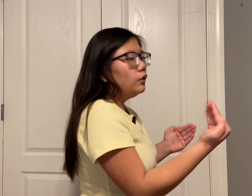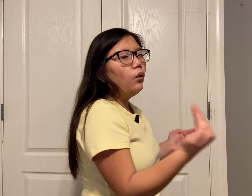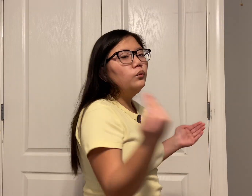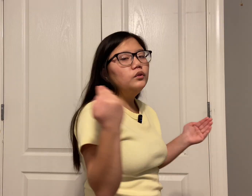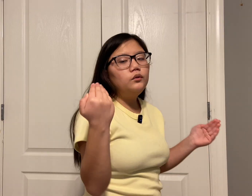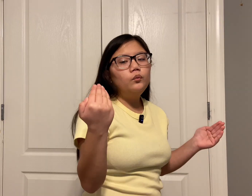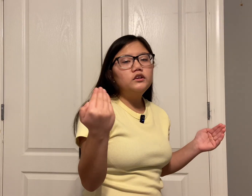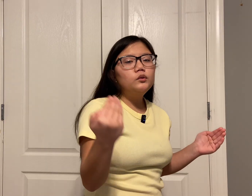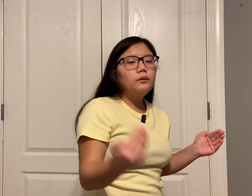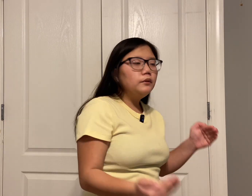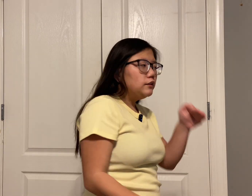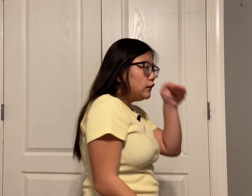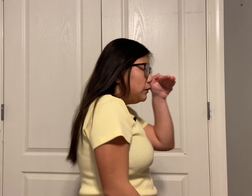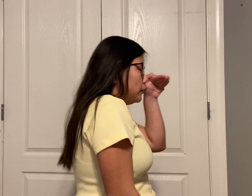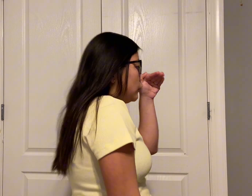But only one swipe this time.